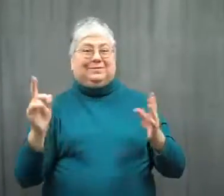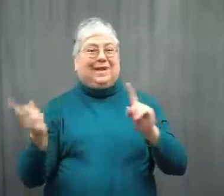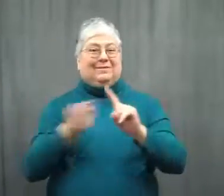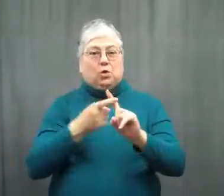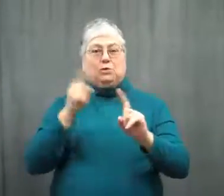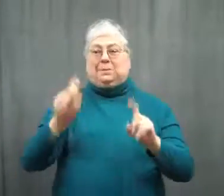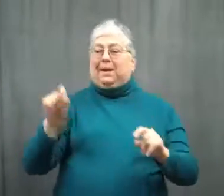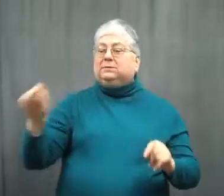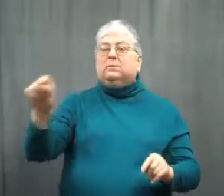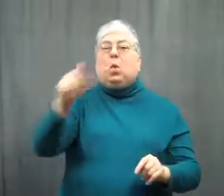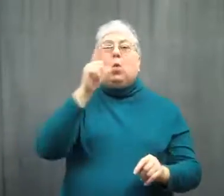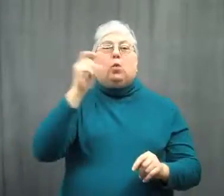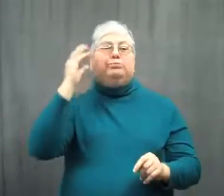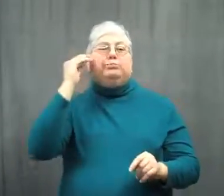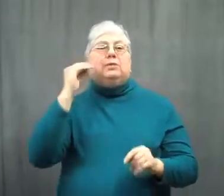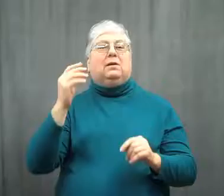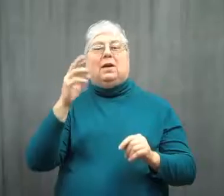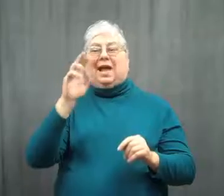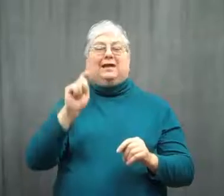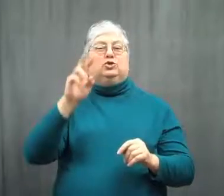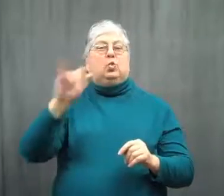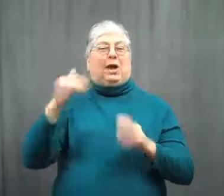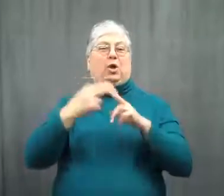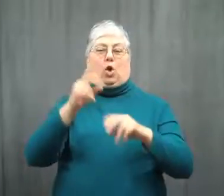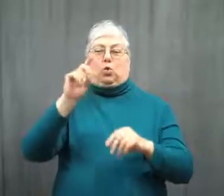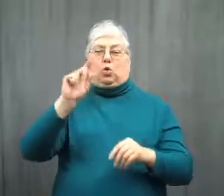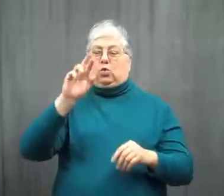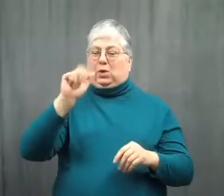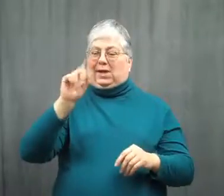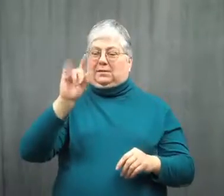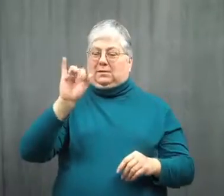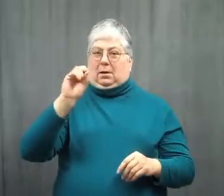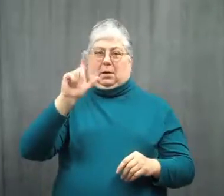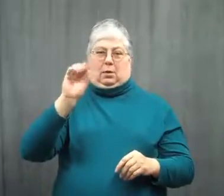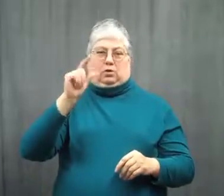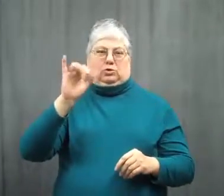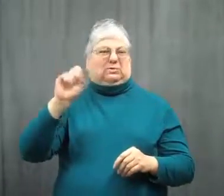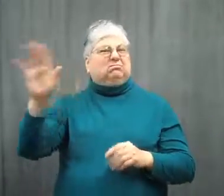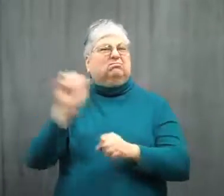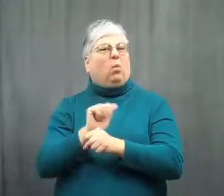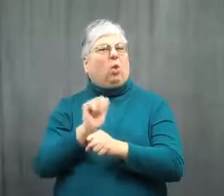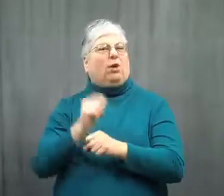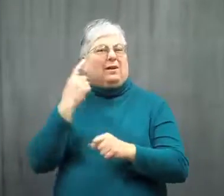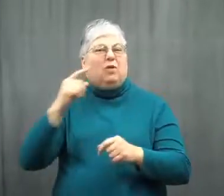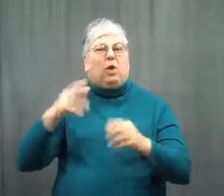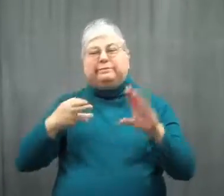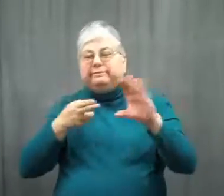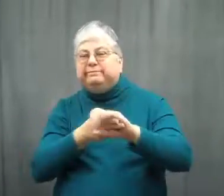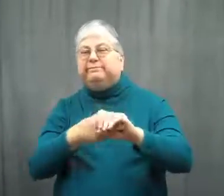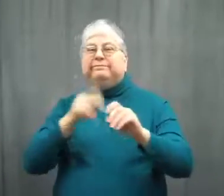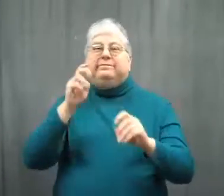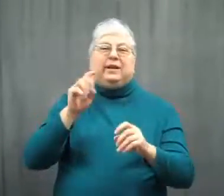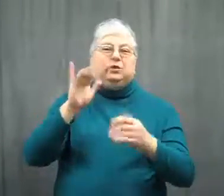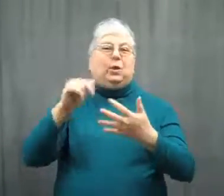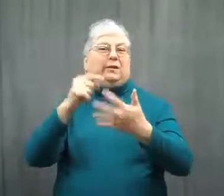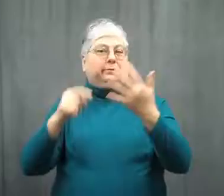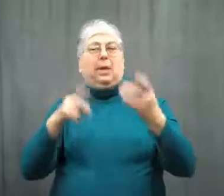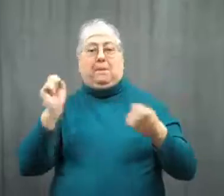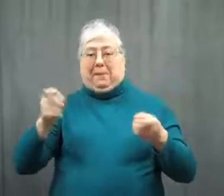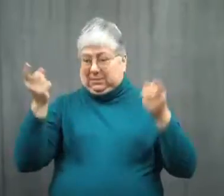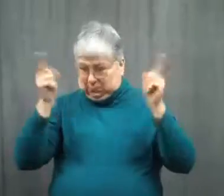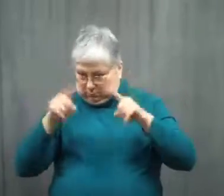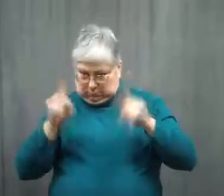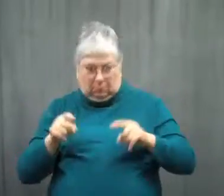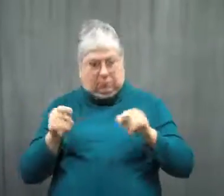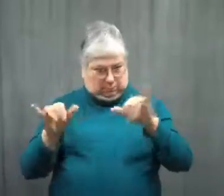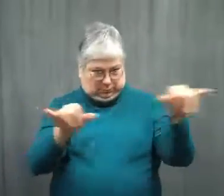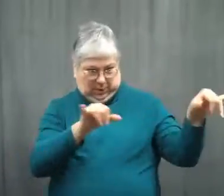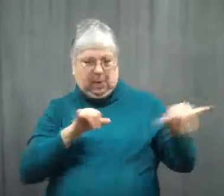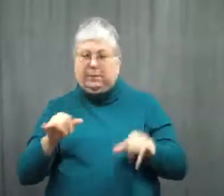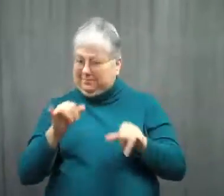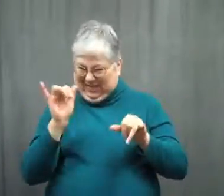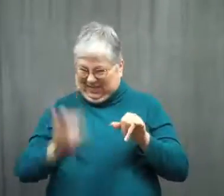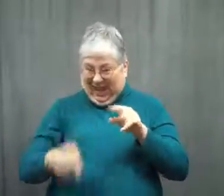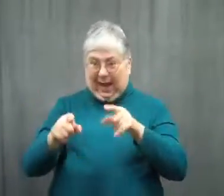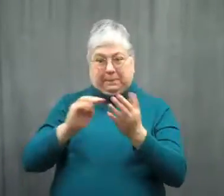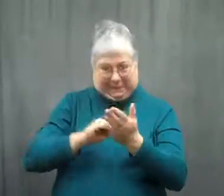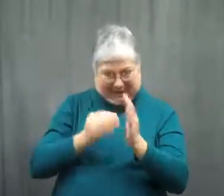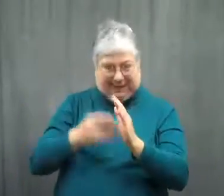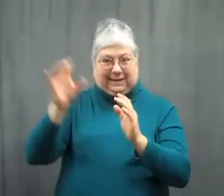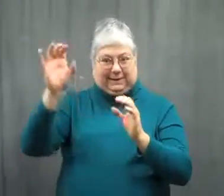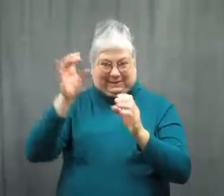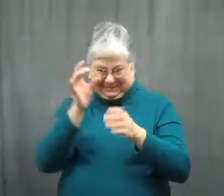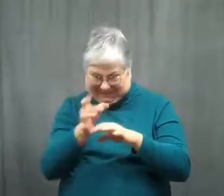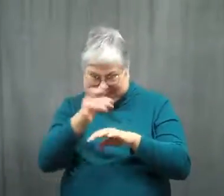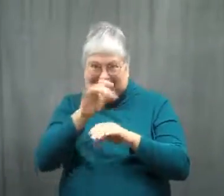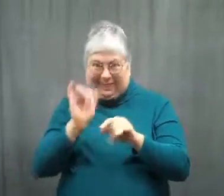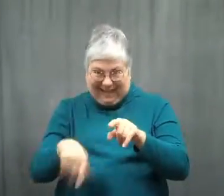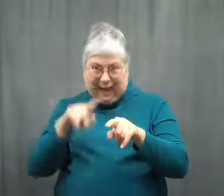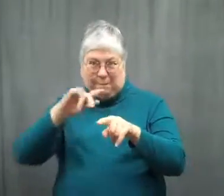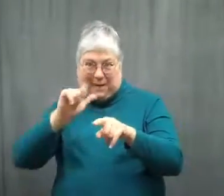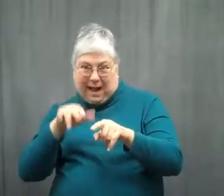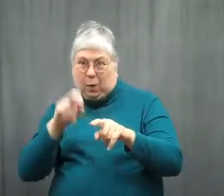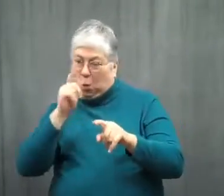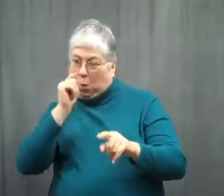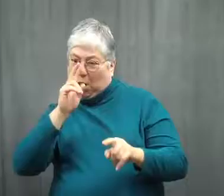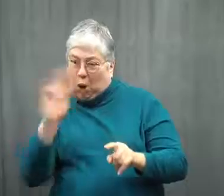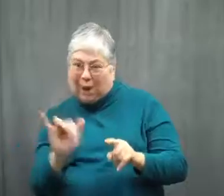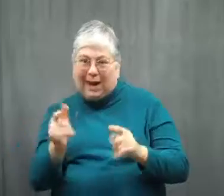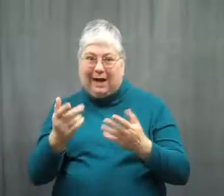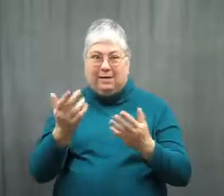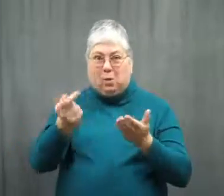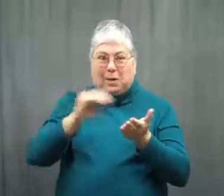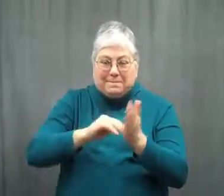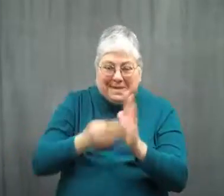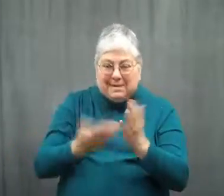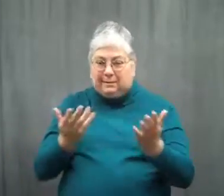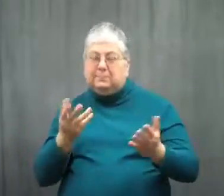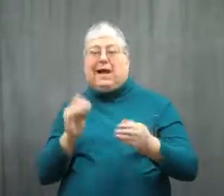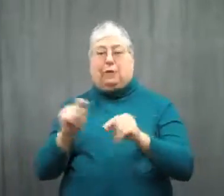First, radiologists have to agree on what the results of the scans mean.